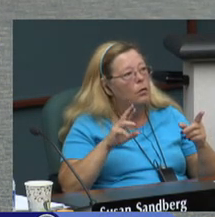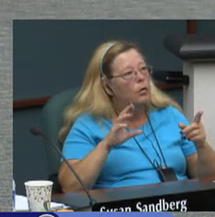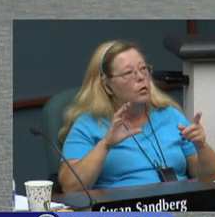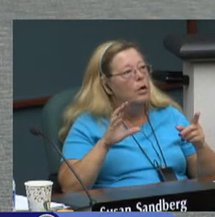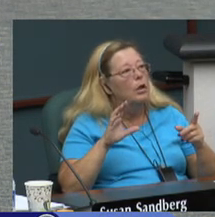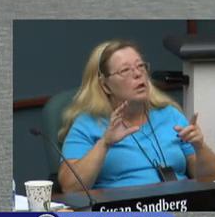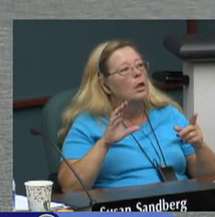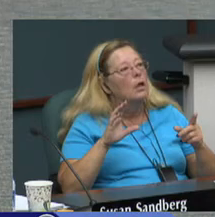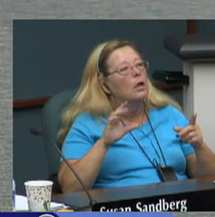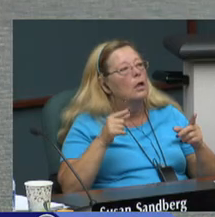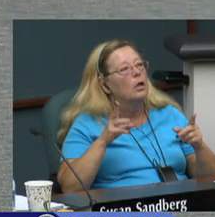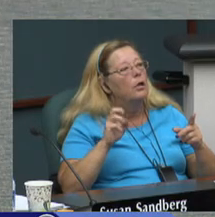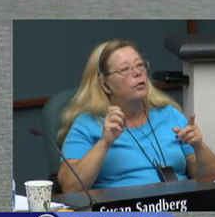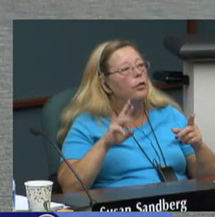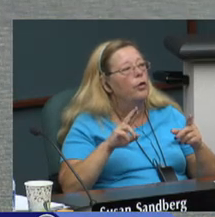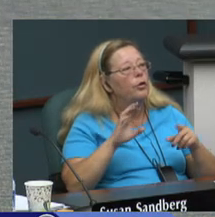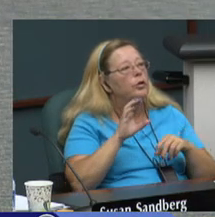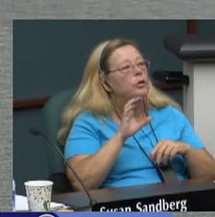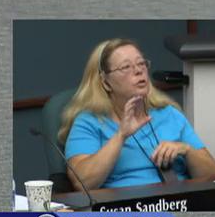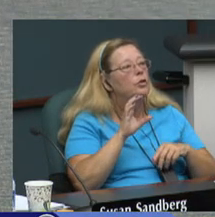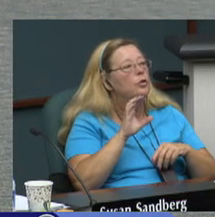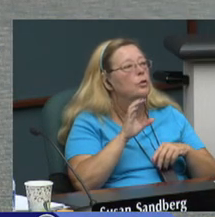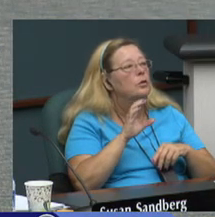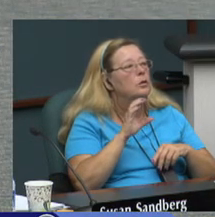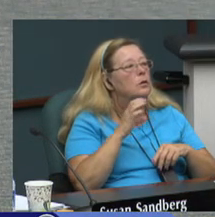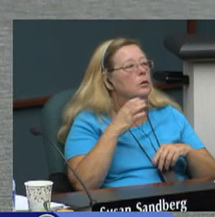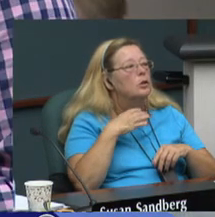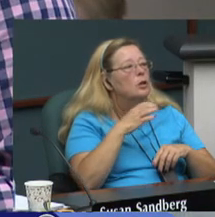Commission I just want to first of all thank you all for again doing the CEO